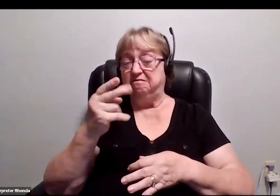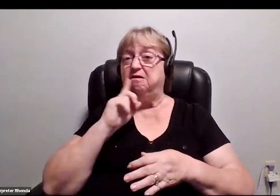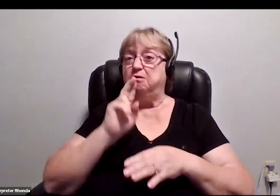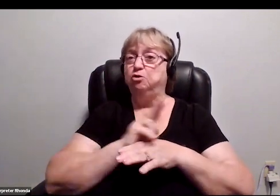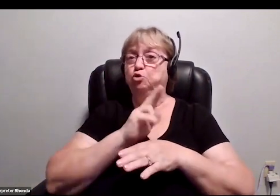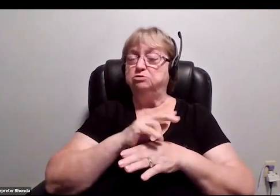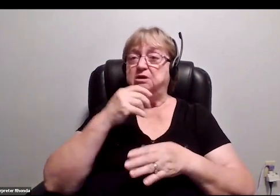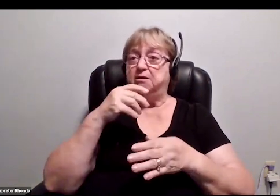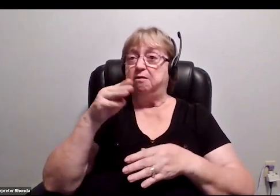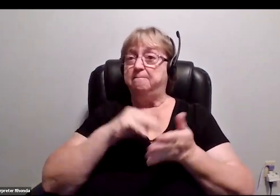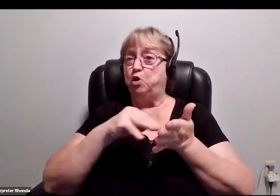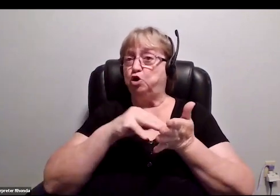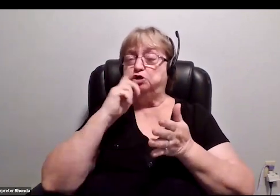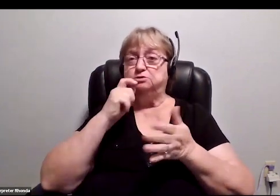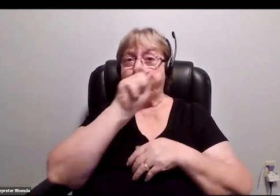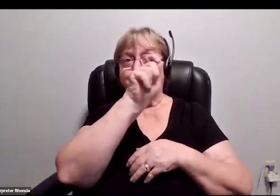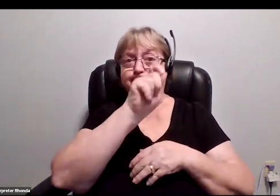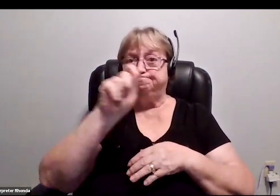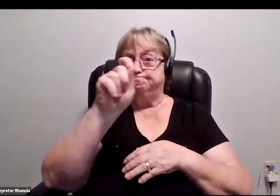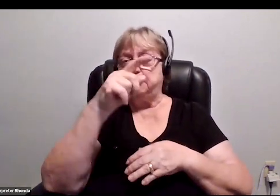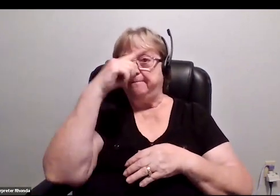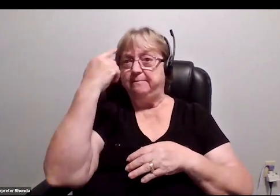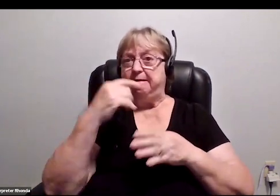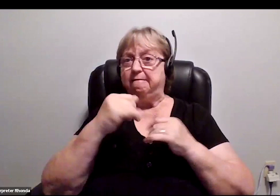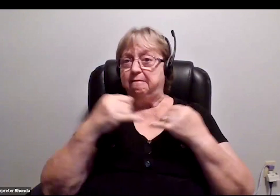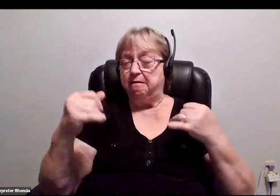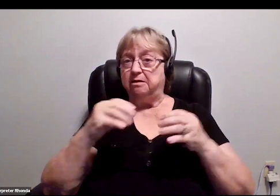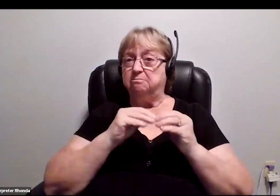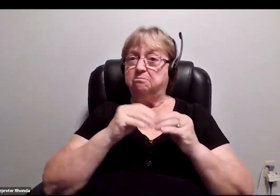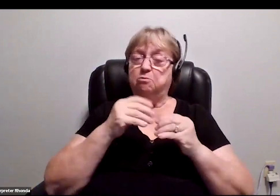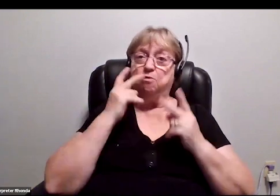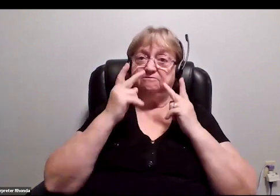at the fill line to make it more visible. You can also use a burette reading card